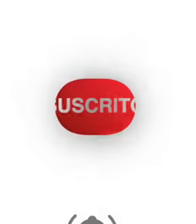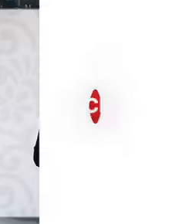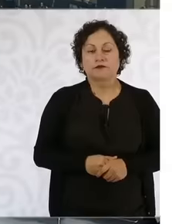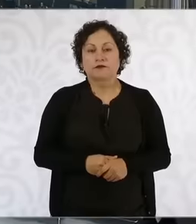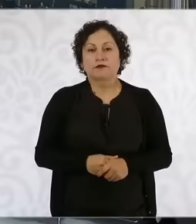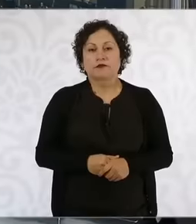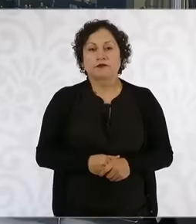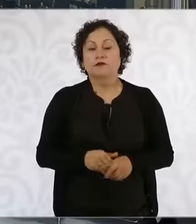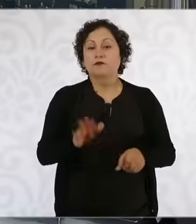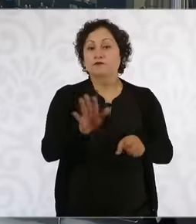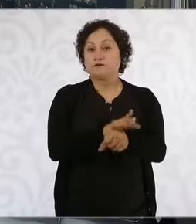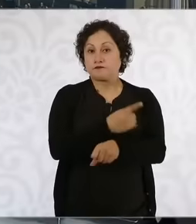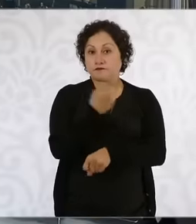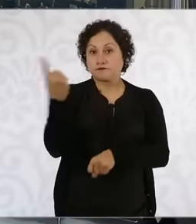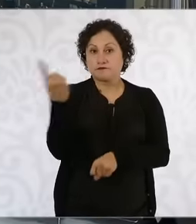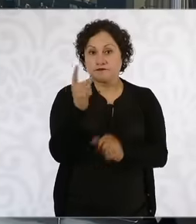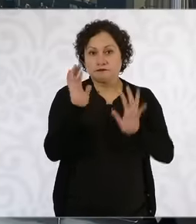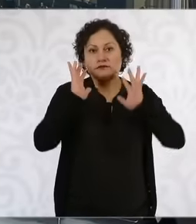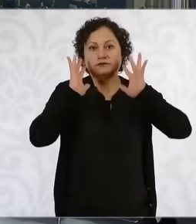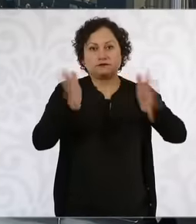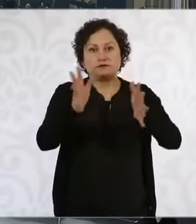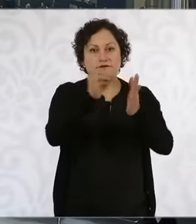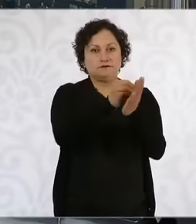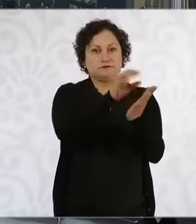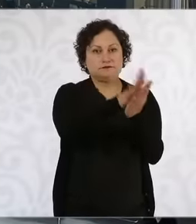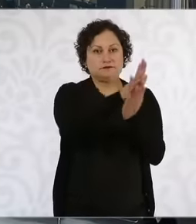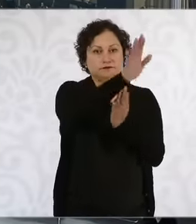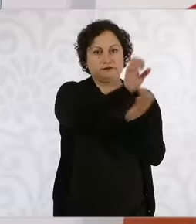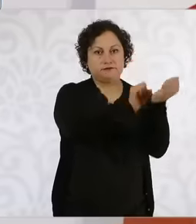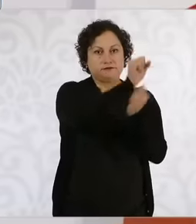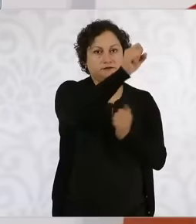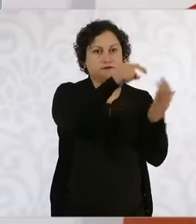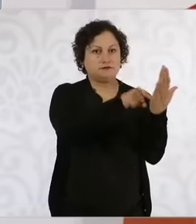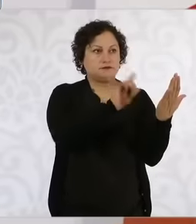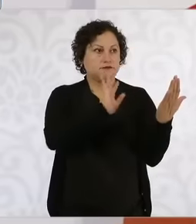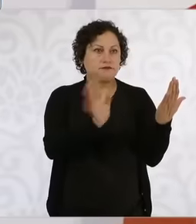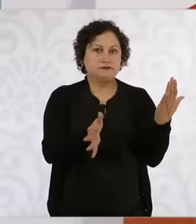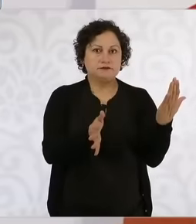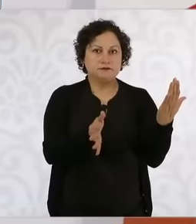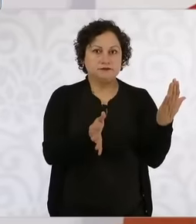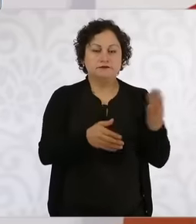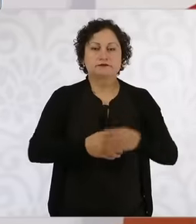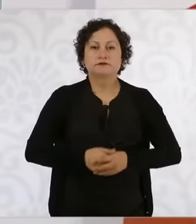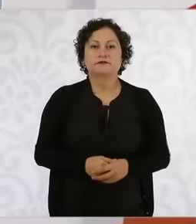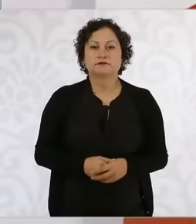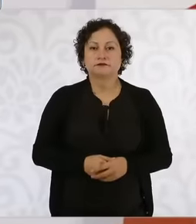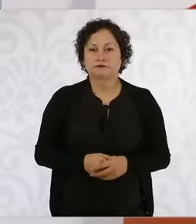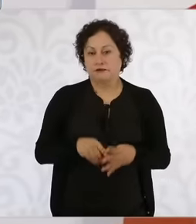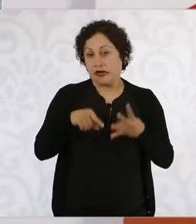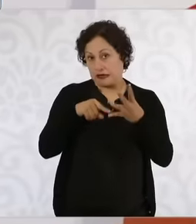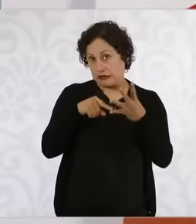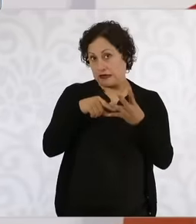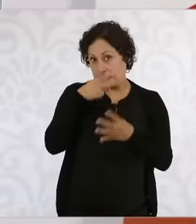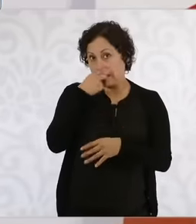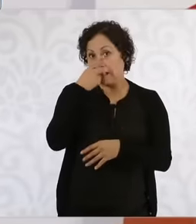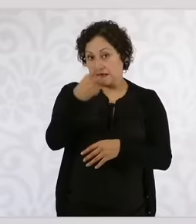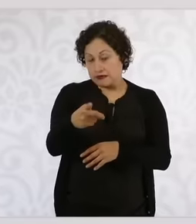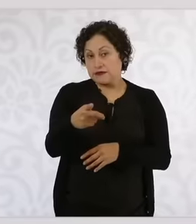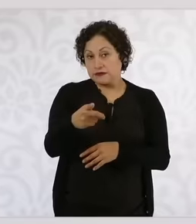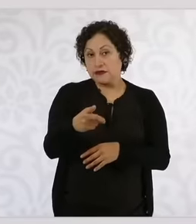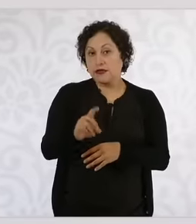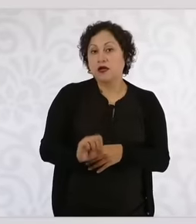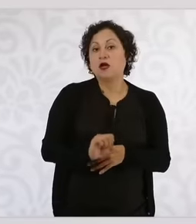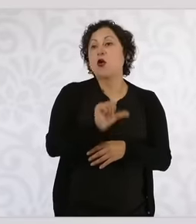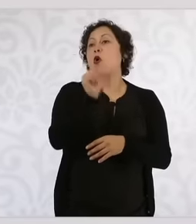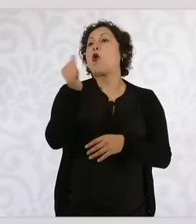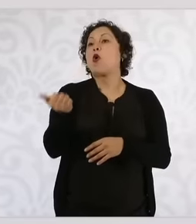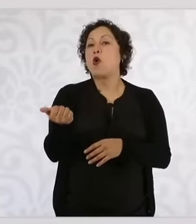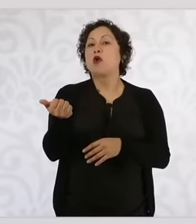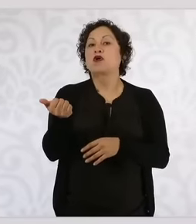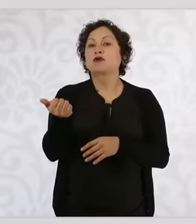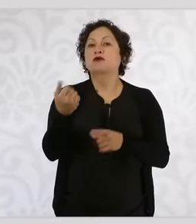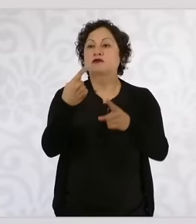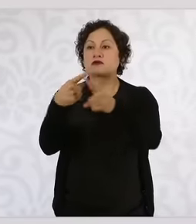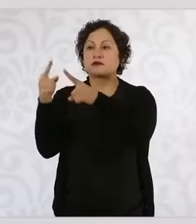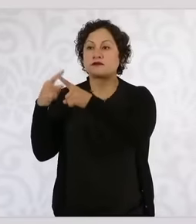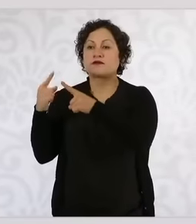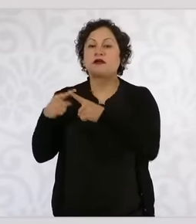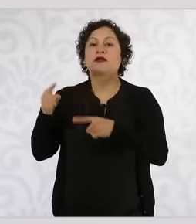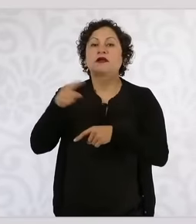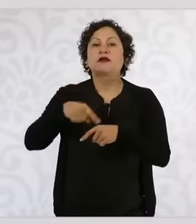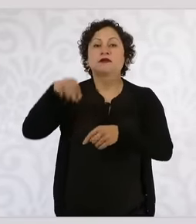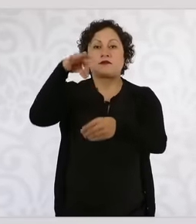well, it is already in the Constitution. He even says that there are other cases where he voted like that